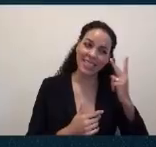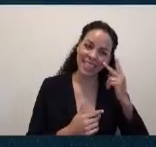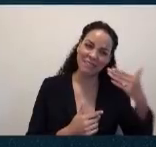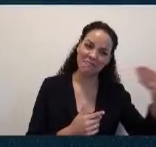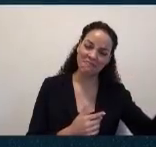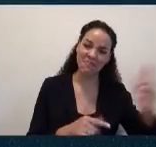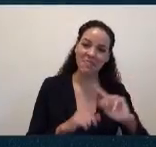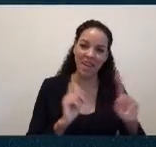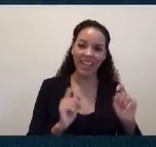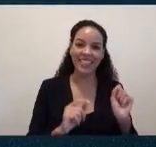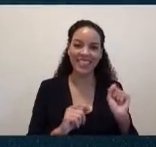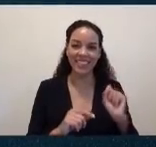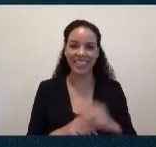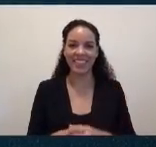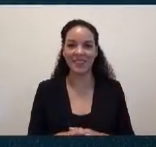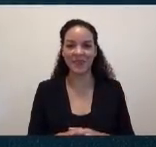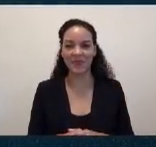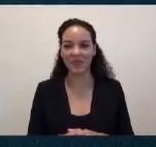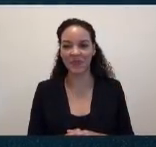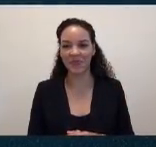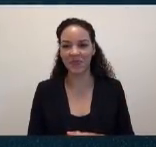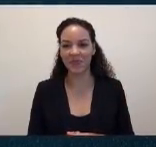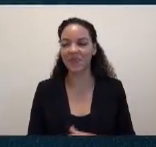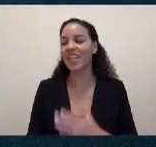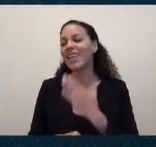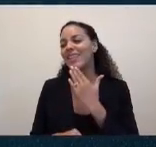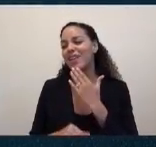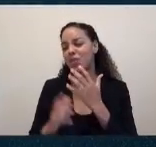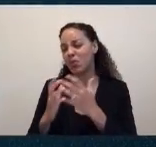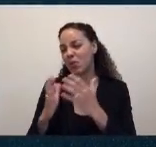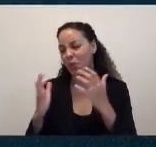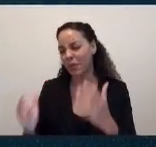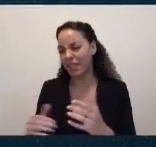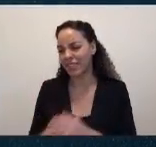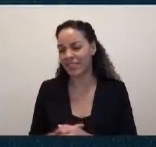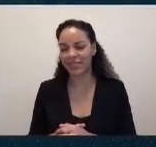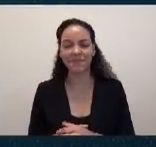Right, exactly. Ms. Woody: Thank you so much. The Vice President: Thank you.